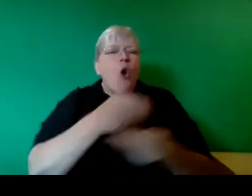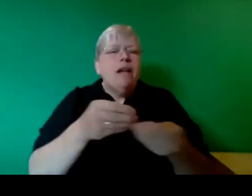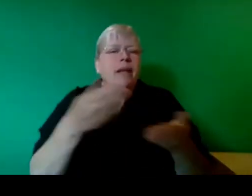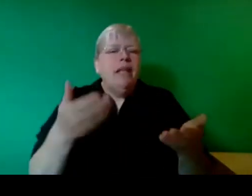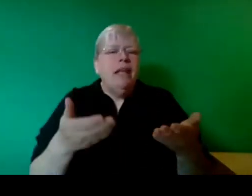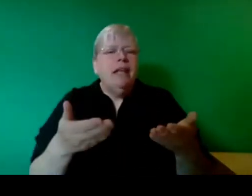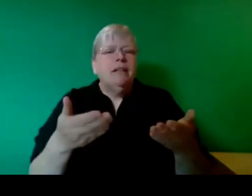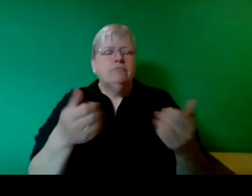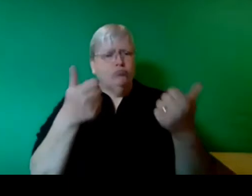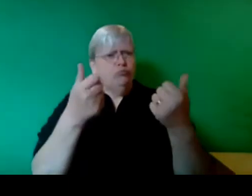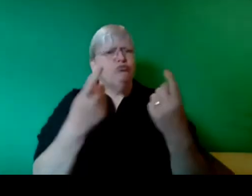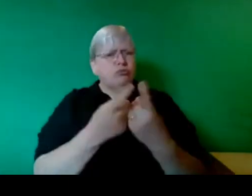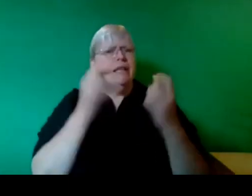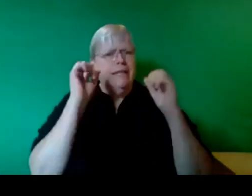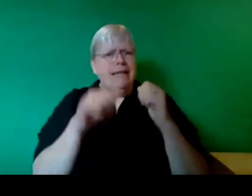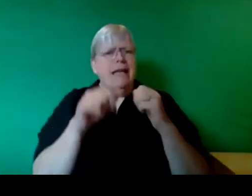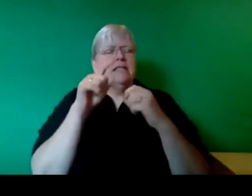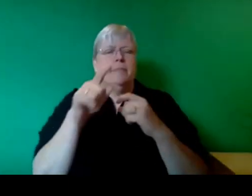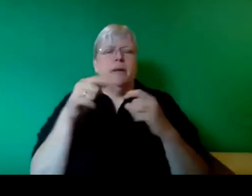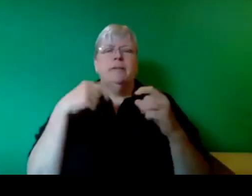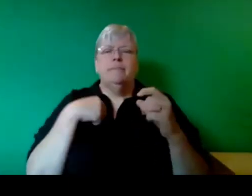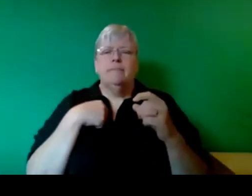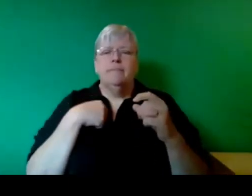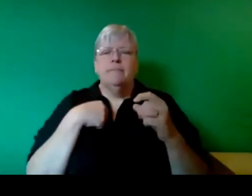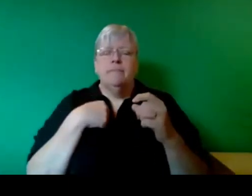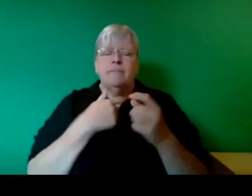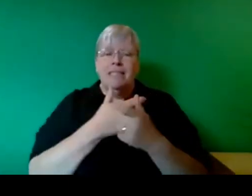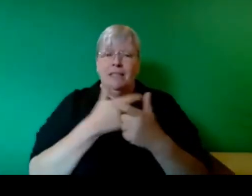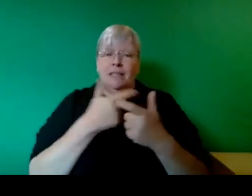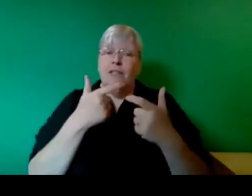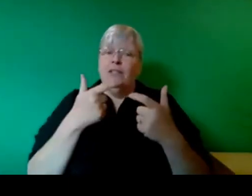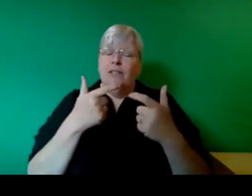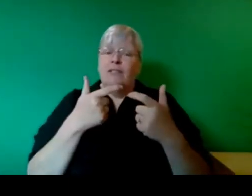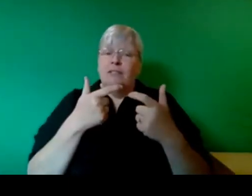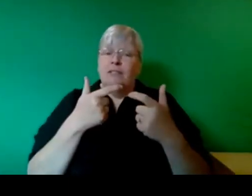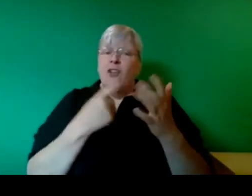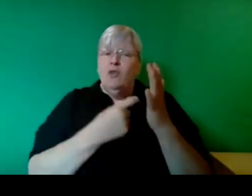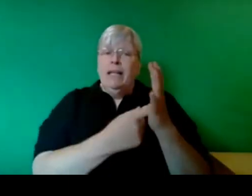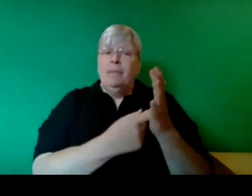and I would suggest that there are lots of good strong recommendations in there, especially in